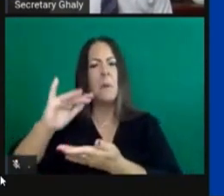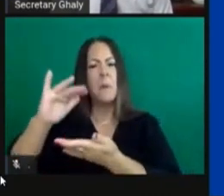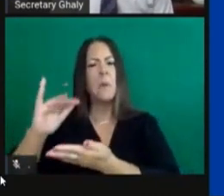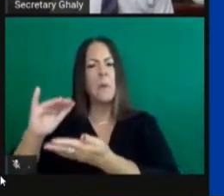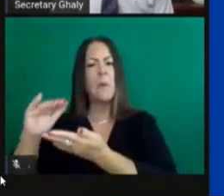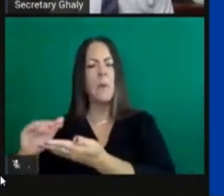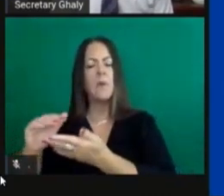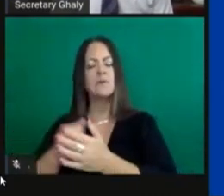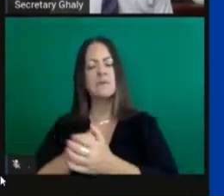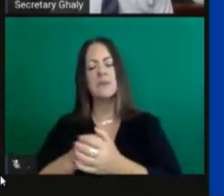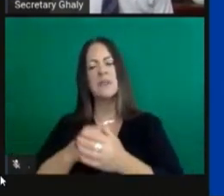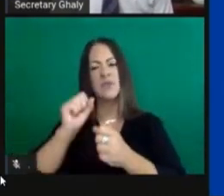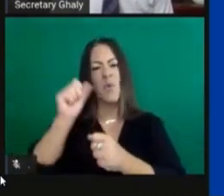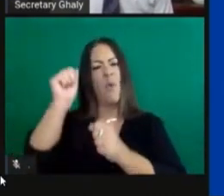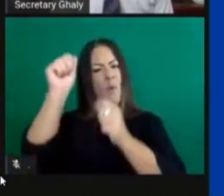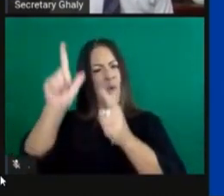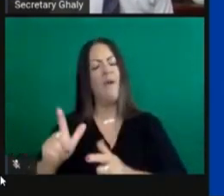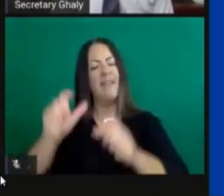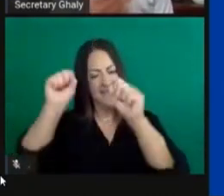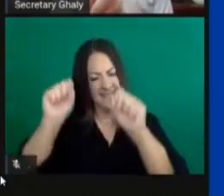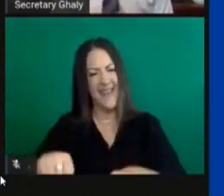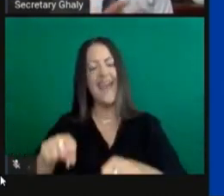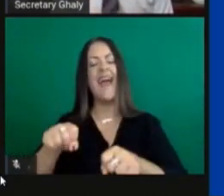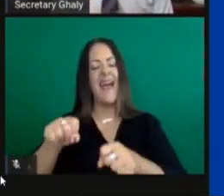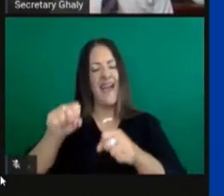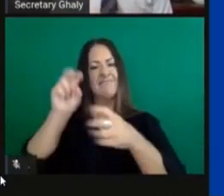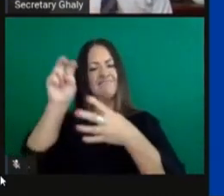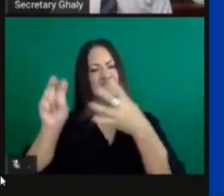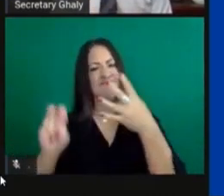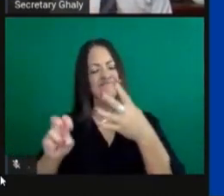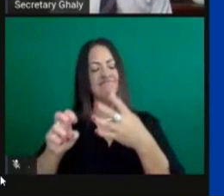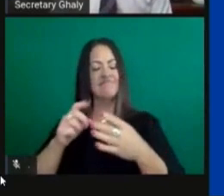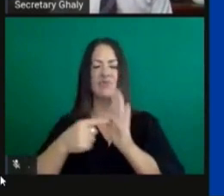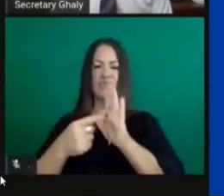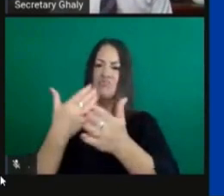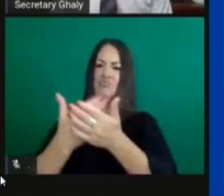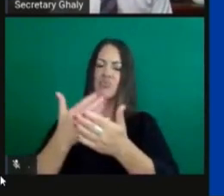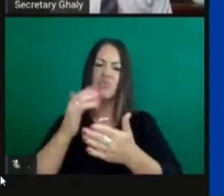COME DOWN. AS IN THE CASE OF MARIPOSA